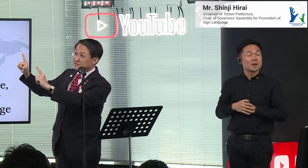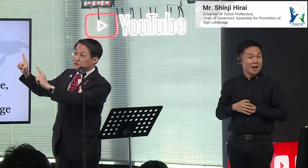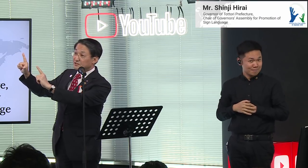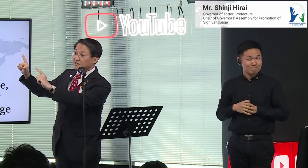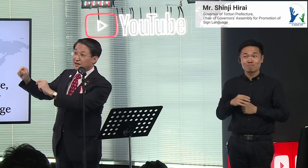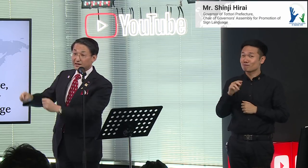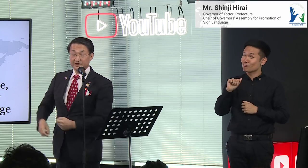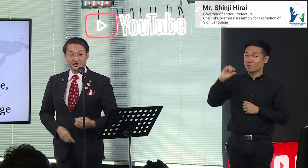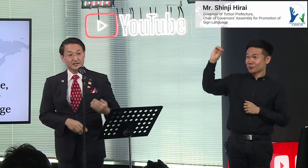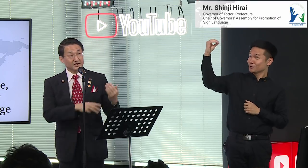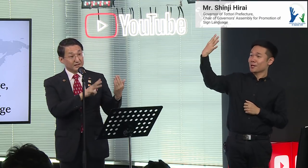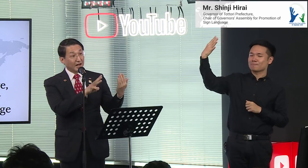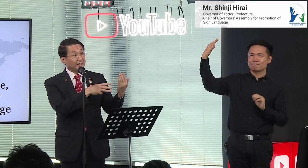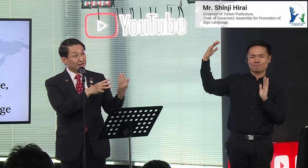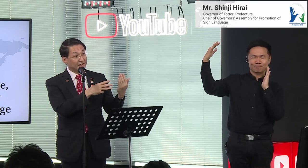face to the sunshine, and you cannot see